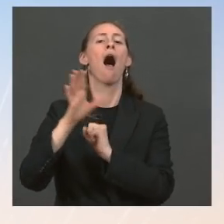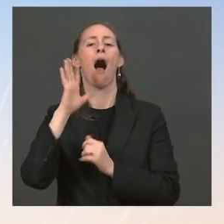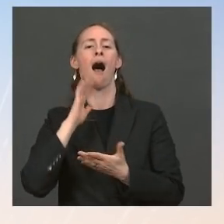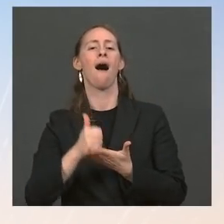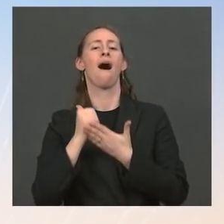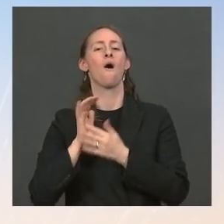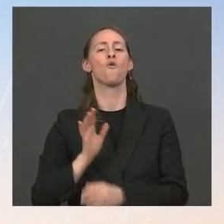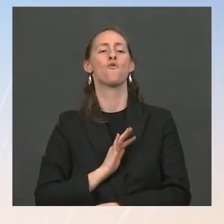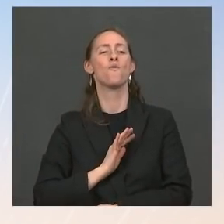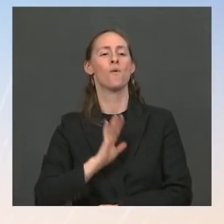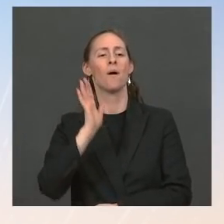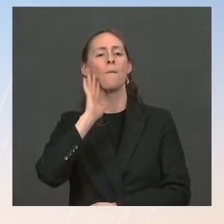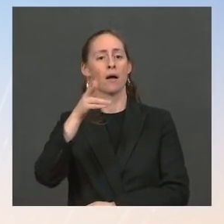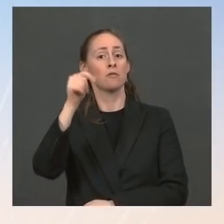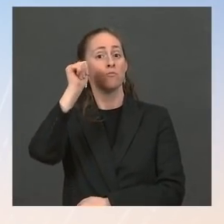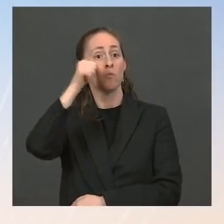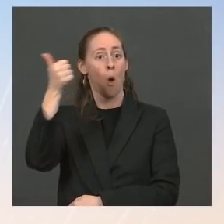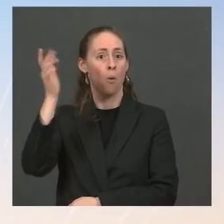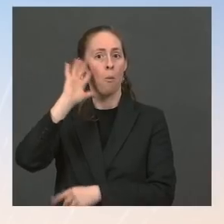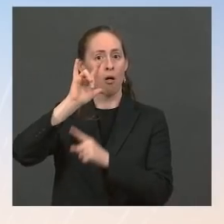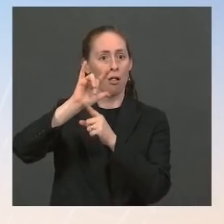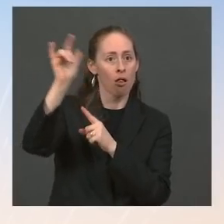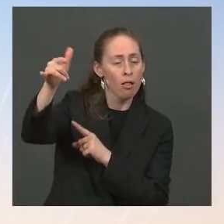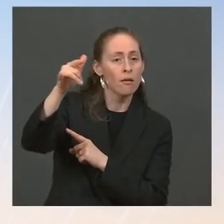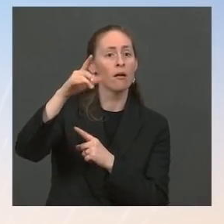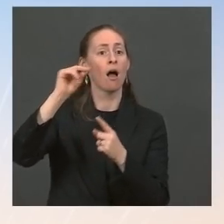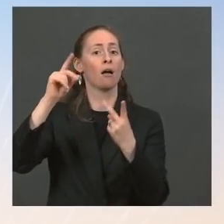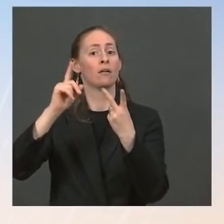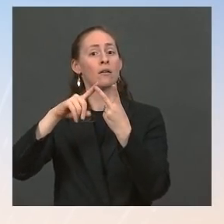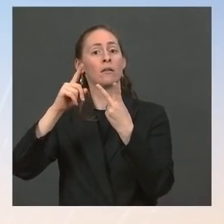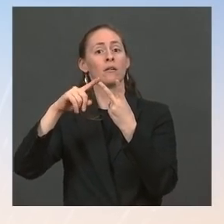The Vice President will be out there around the country. Cabinet members will be out there